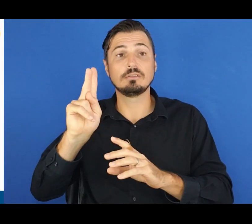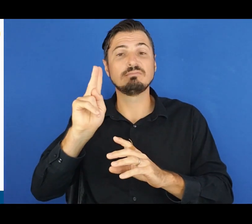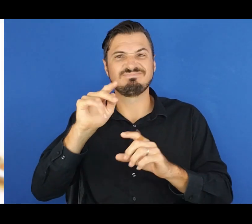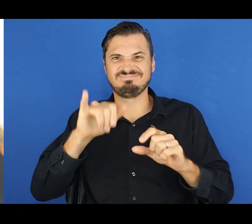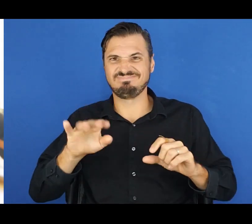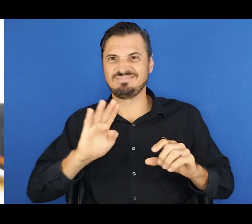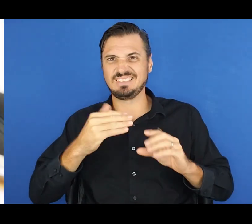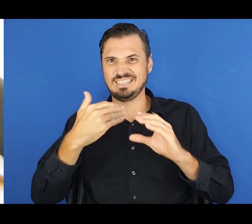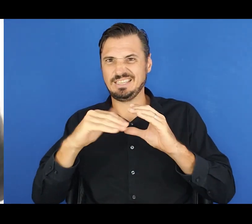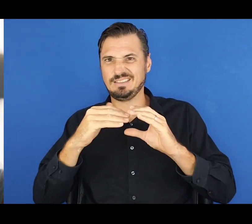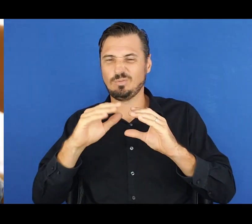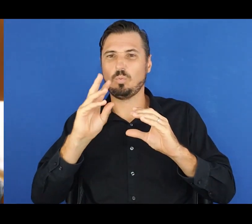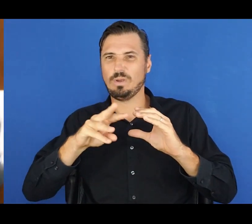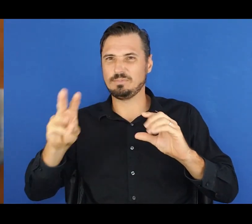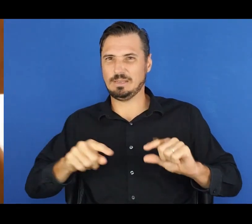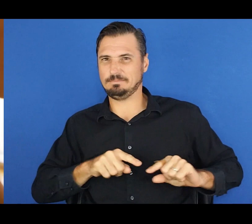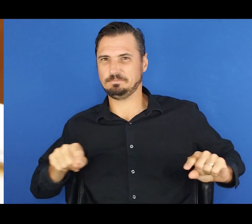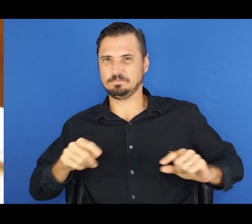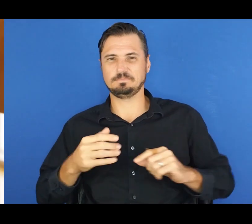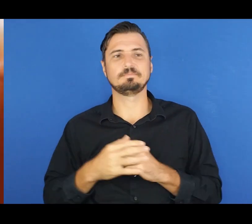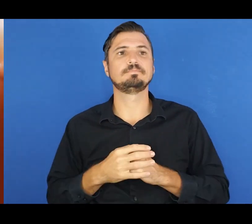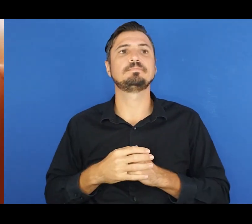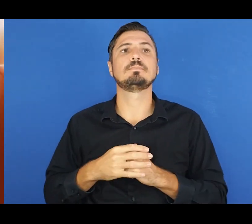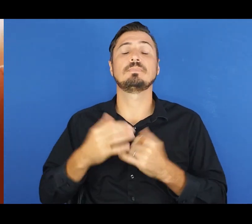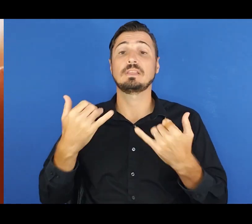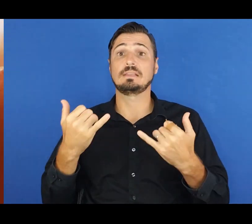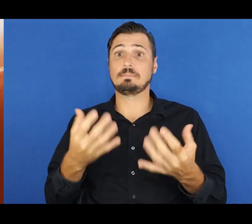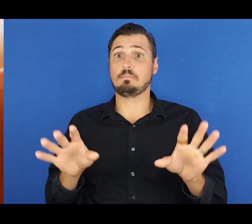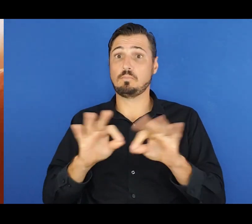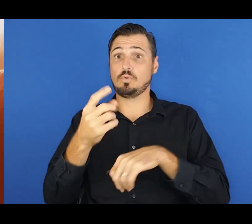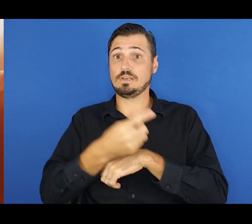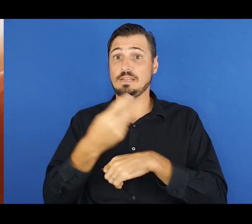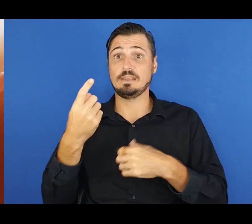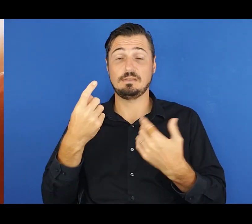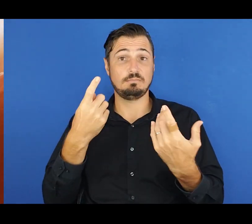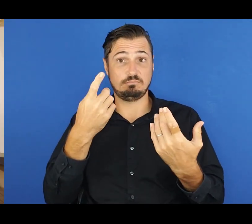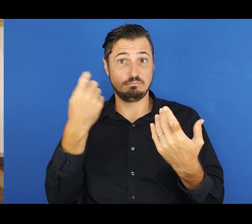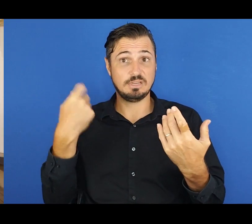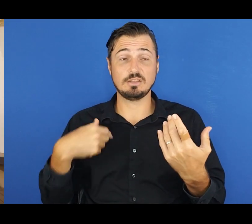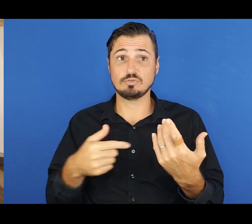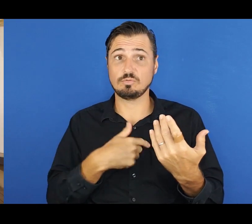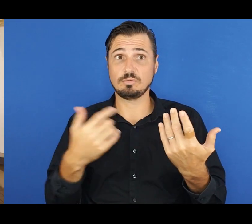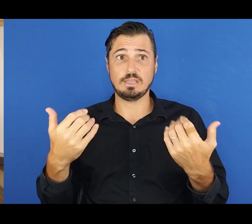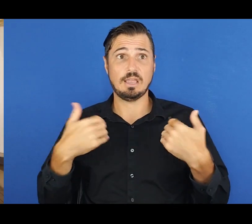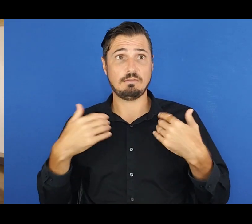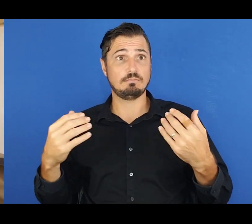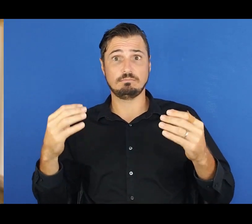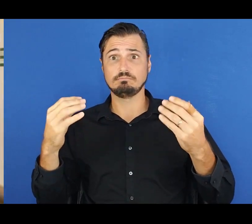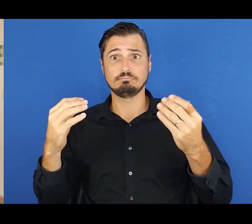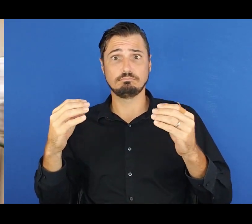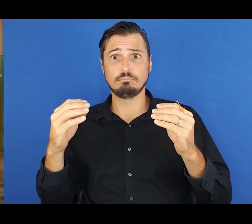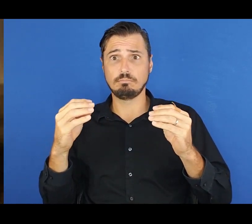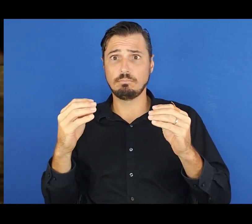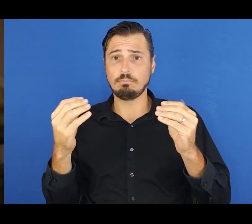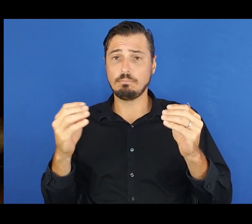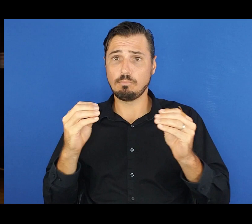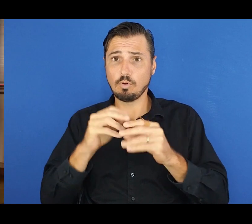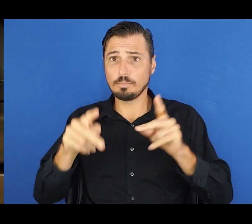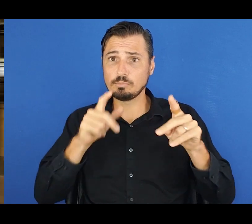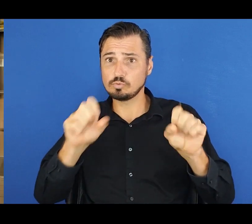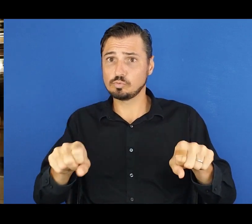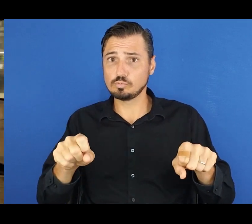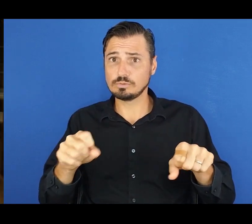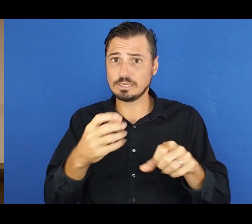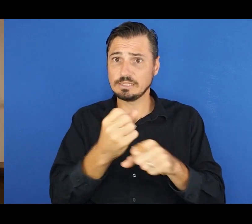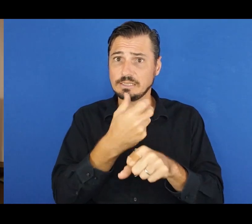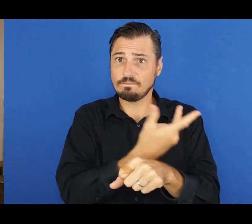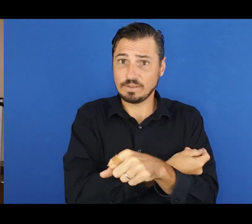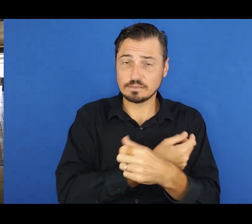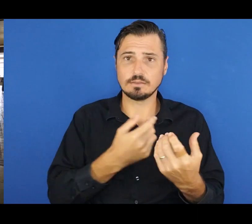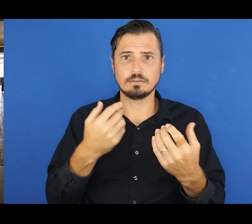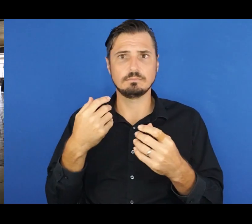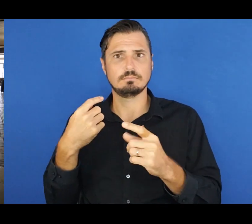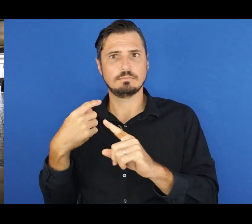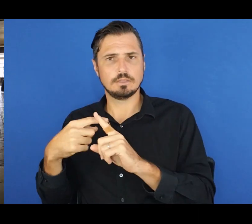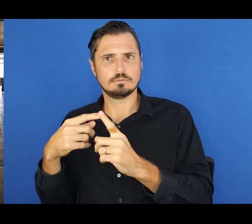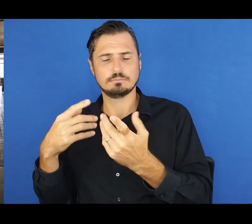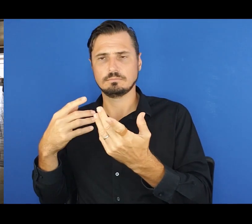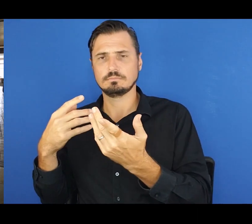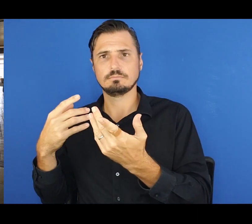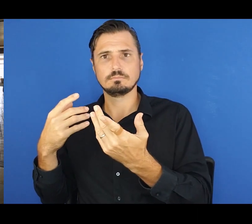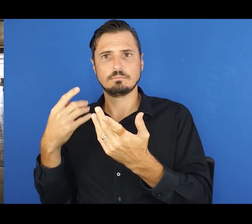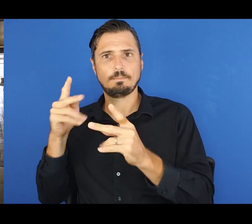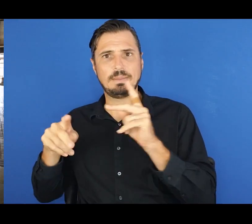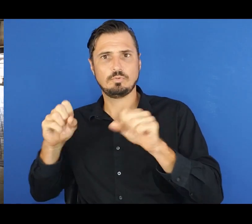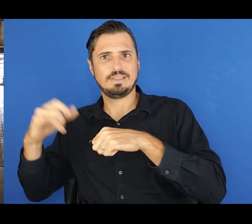Today is a big day for Kaua‘i as we expand vaccine eligibility and re-enter the Safe Travels program for out-of-state travelers. With the increase in travelers to Kaua‘i, we anticipate